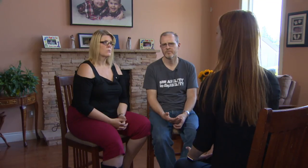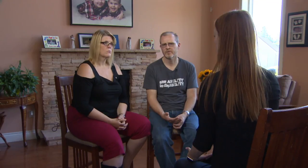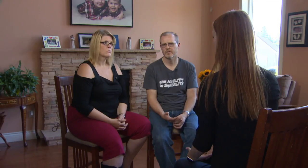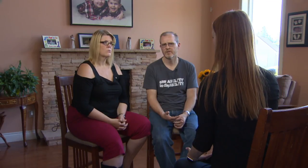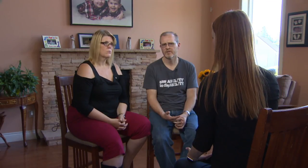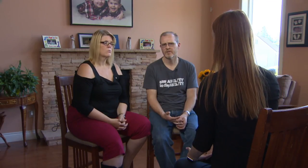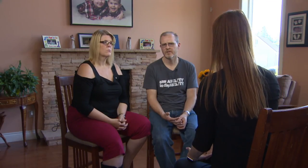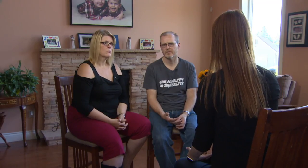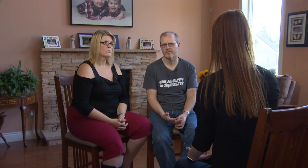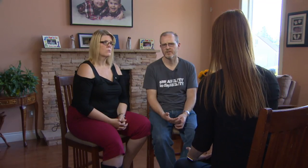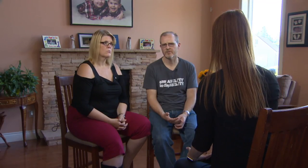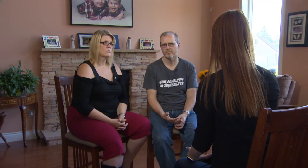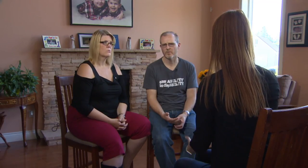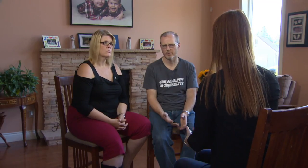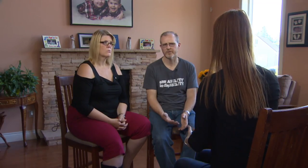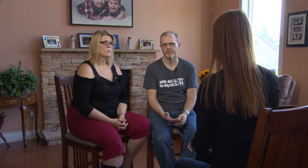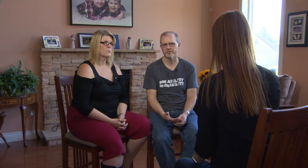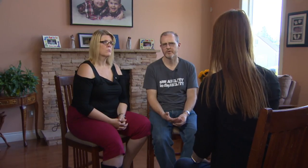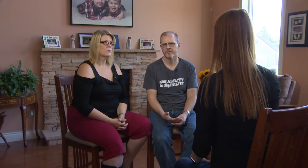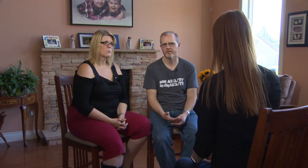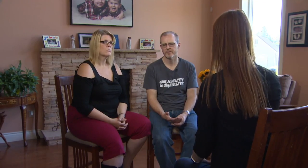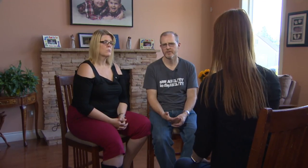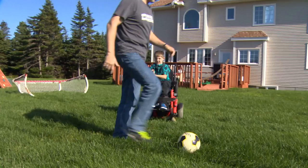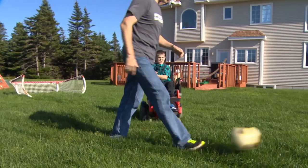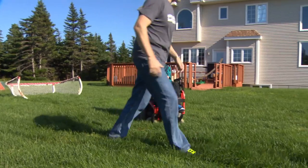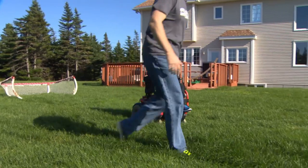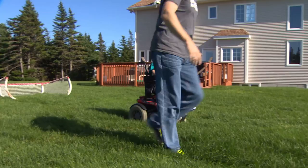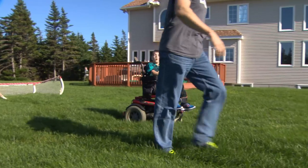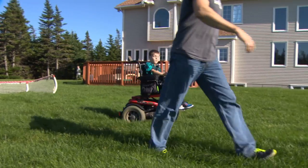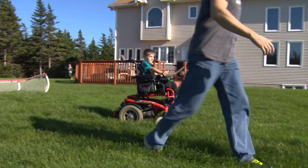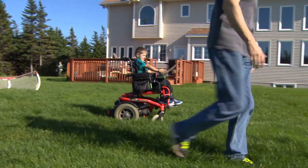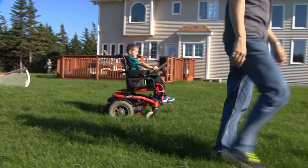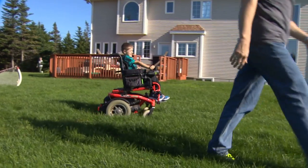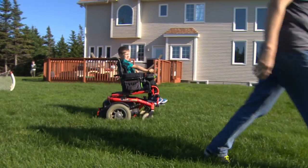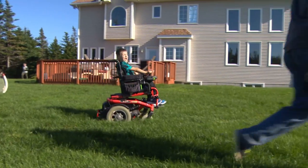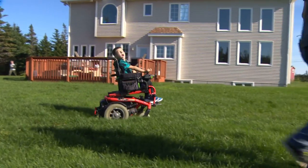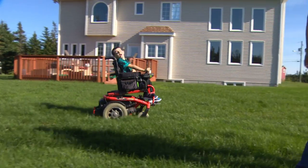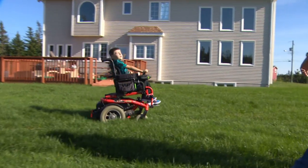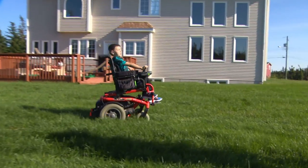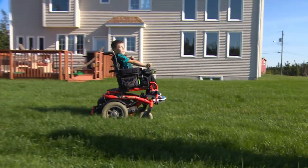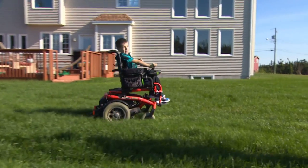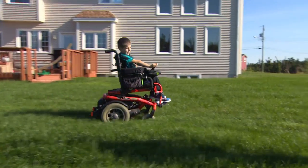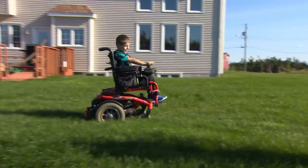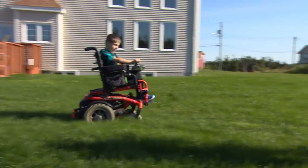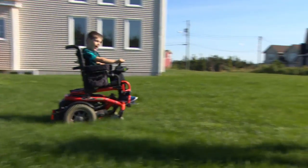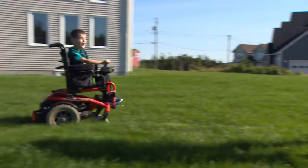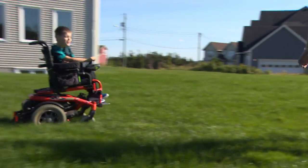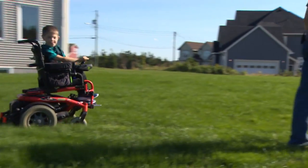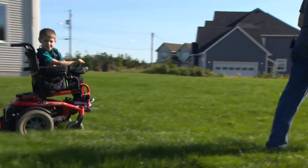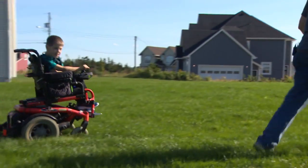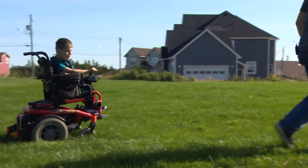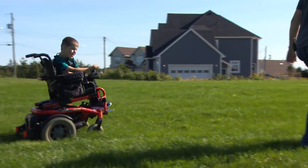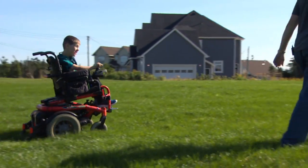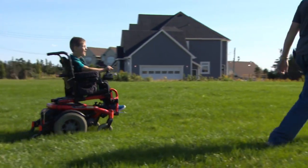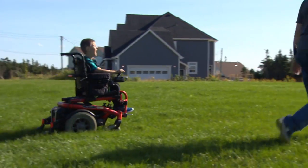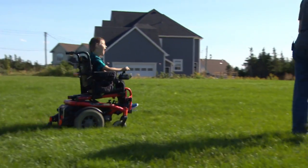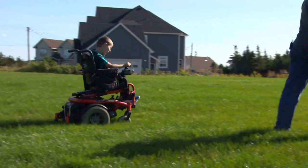Help his parents say he's not getting in the classroom, a disadvantage they fear will follow him from grade to grade.